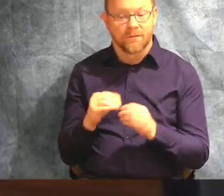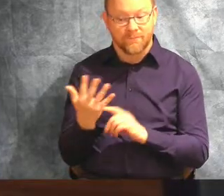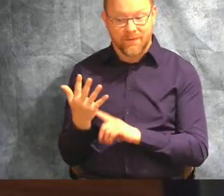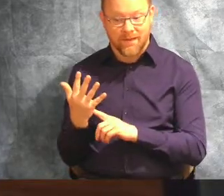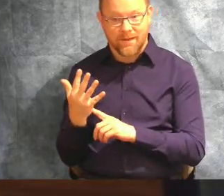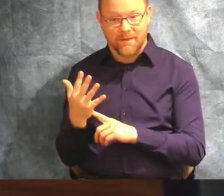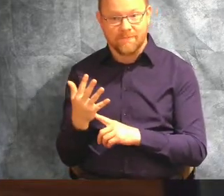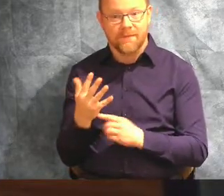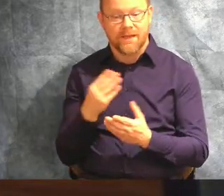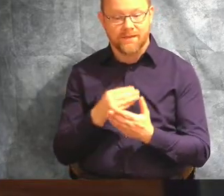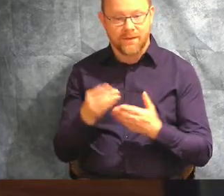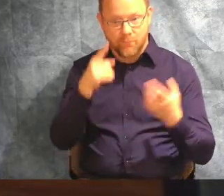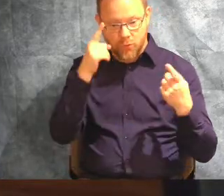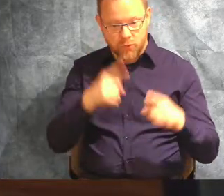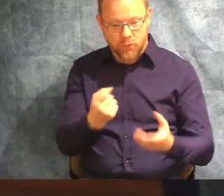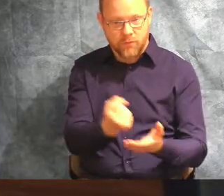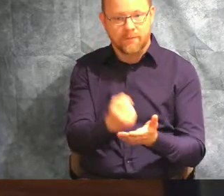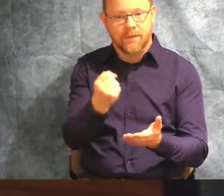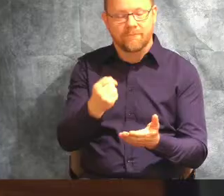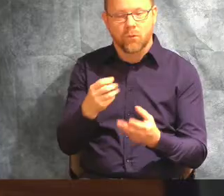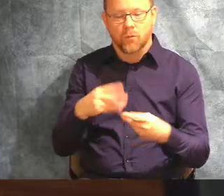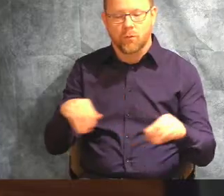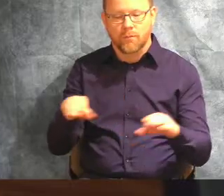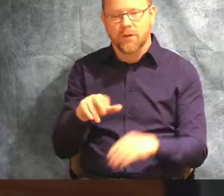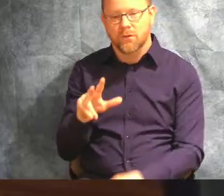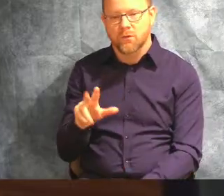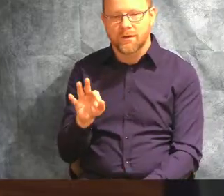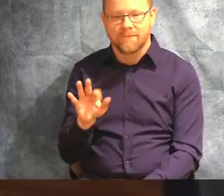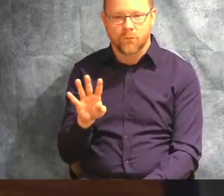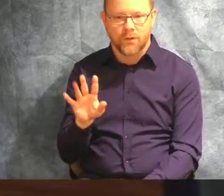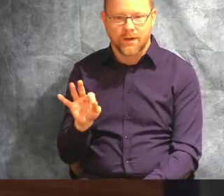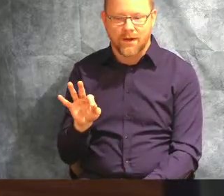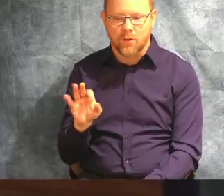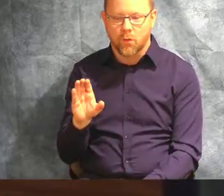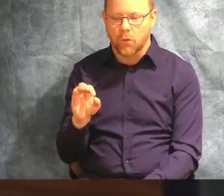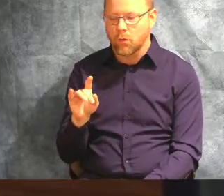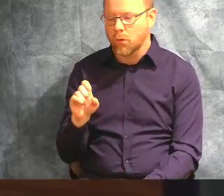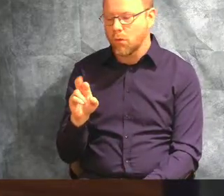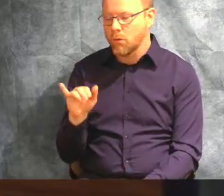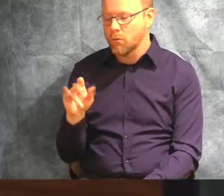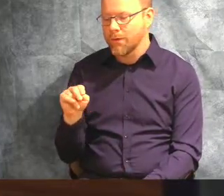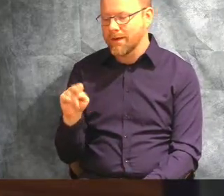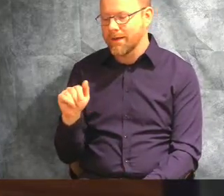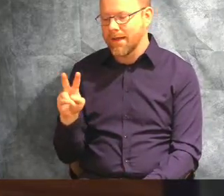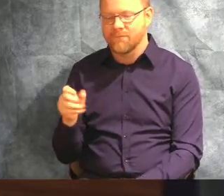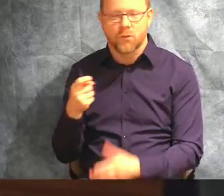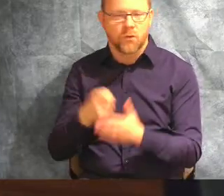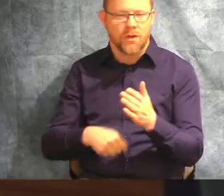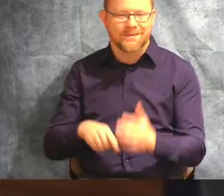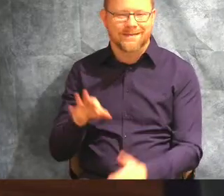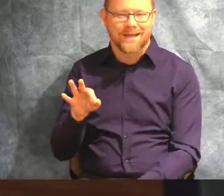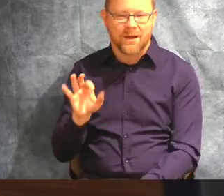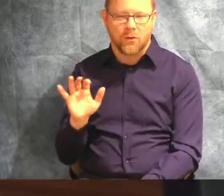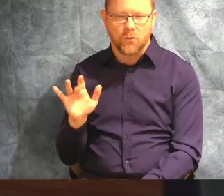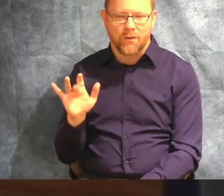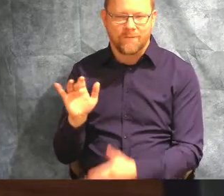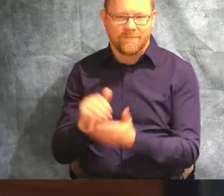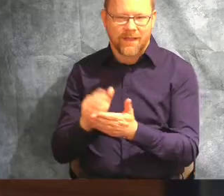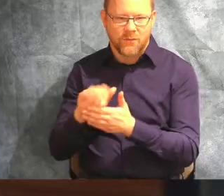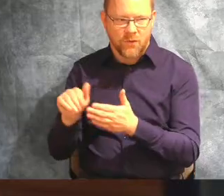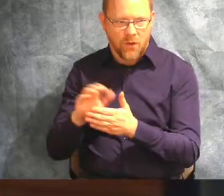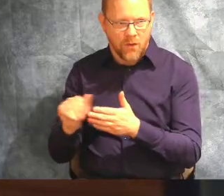agreement for property at 3949 Colerain Avenue for $925,000. This is to move forward and advance